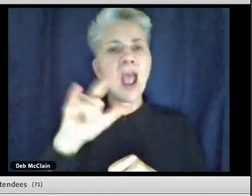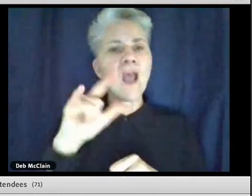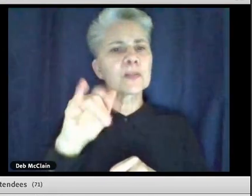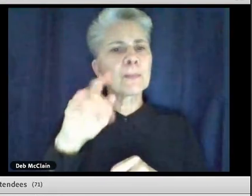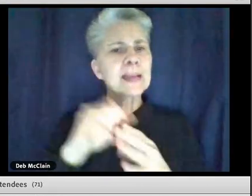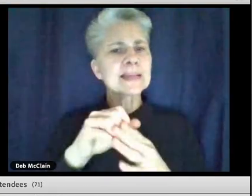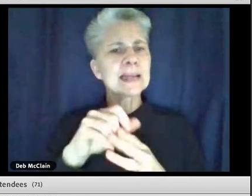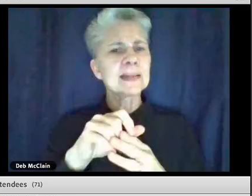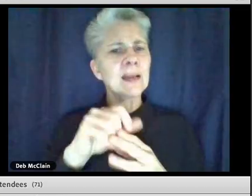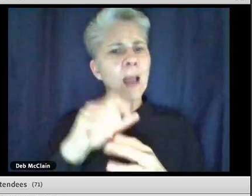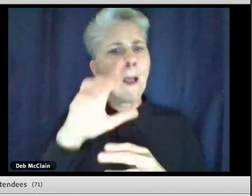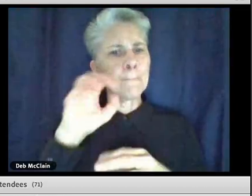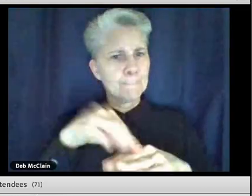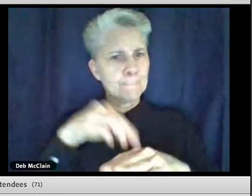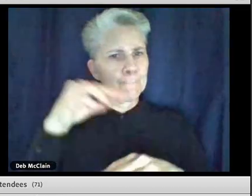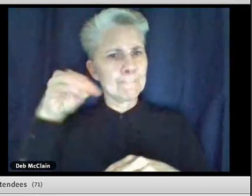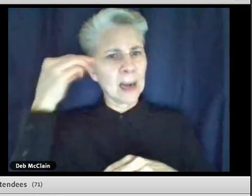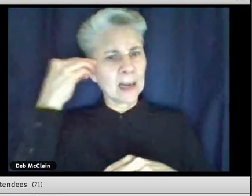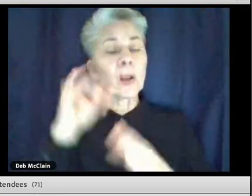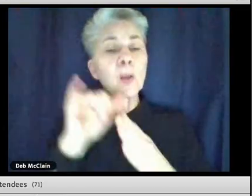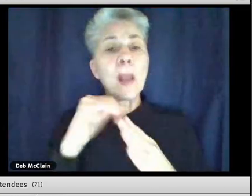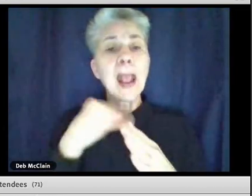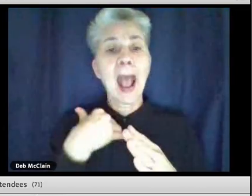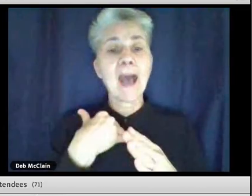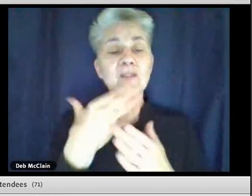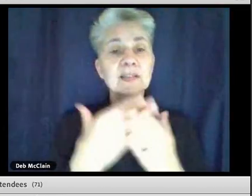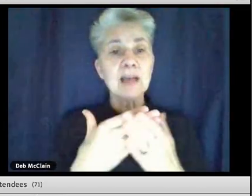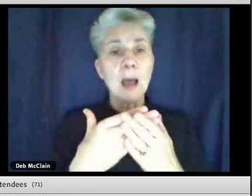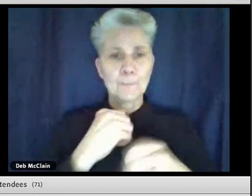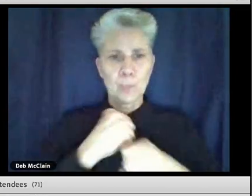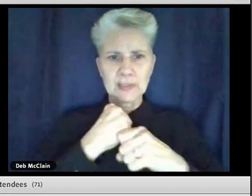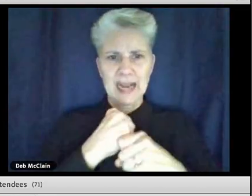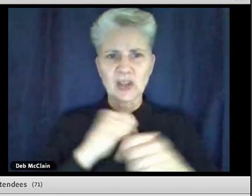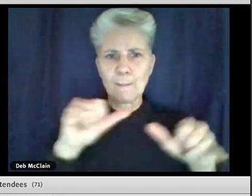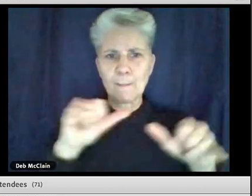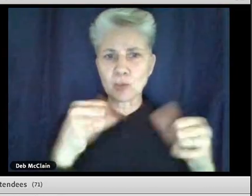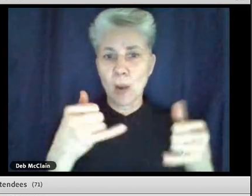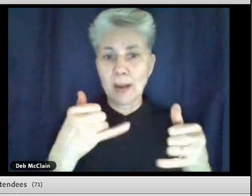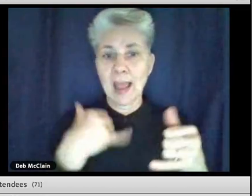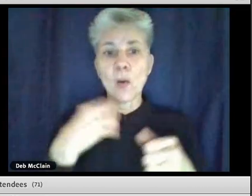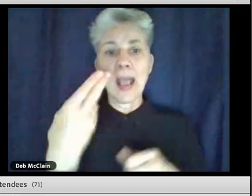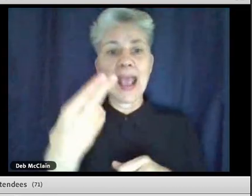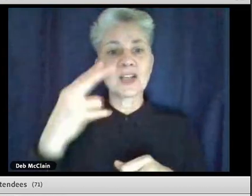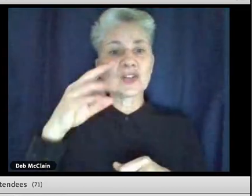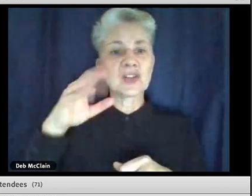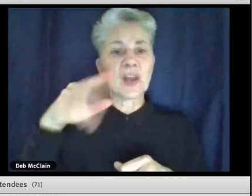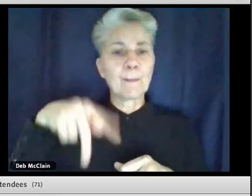and so we have some health-protection measures, and so we're now right now at HPCON Charlie,